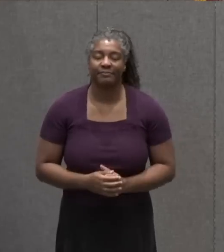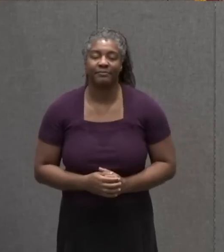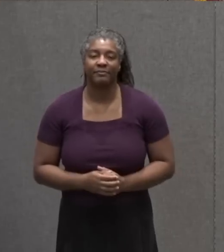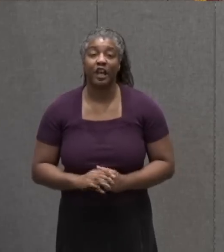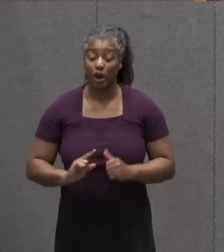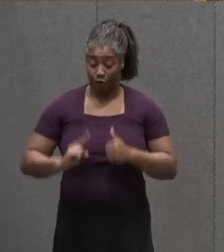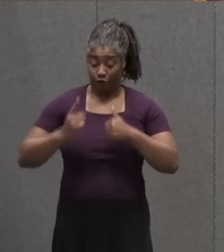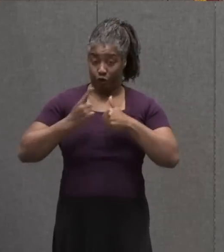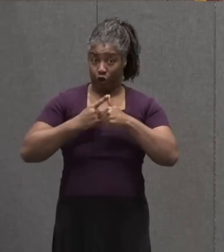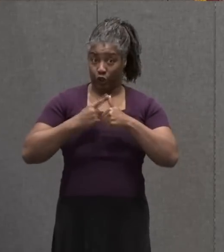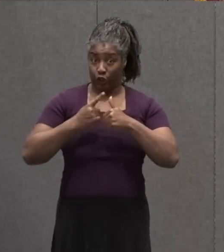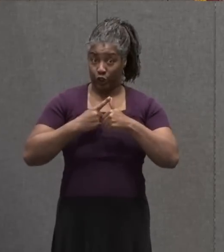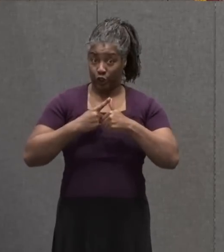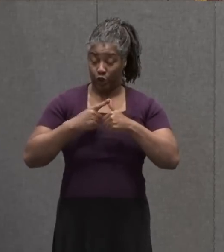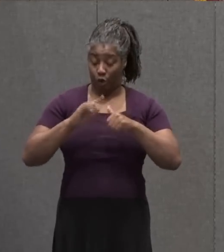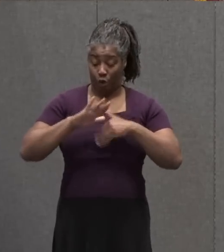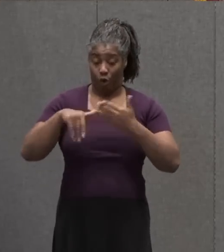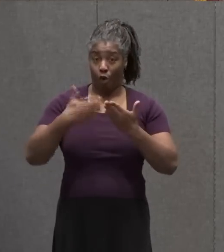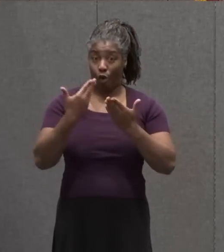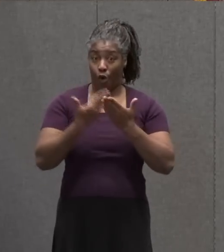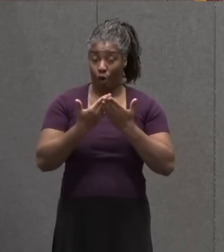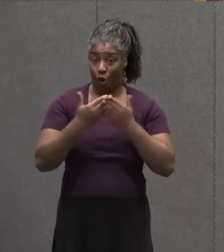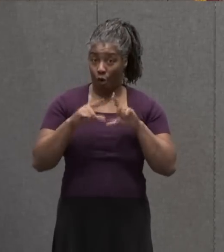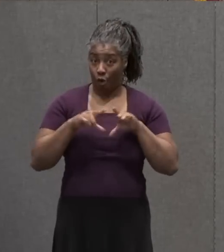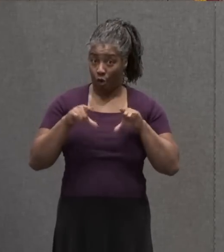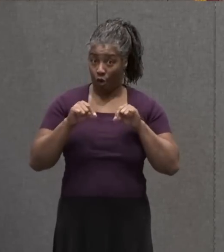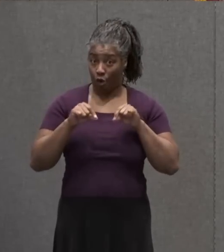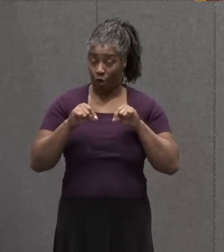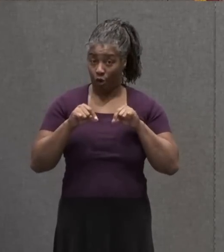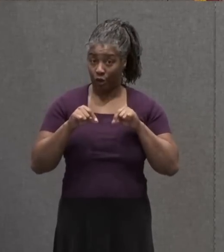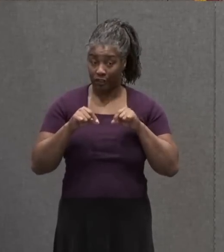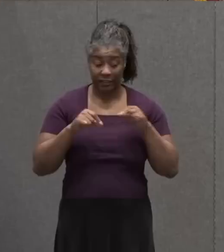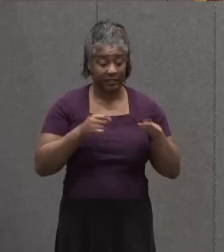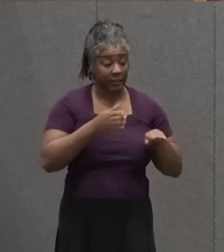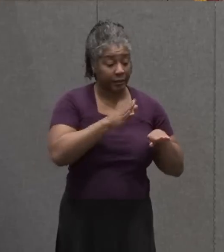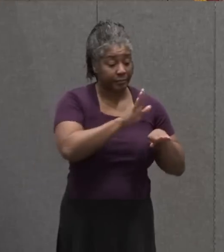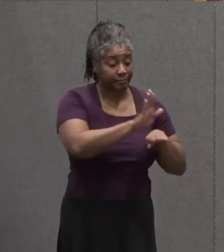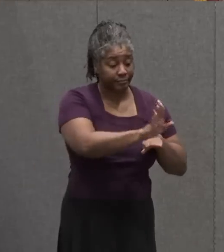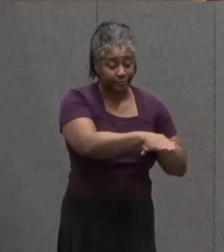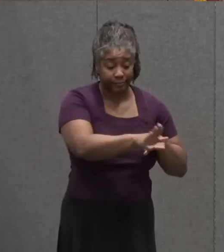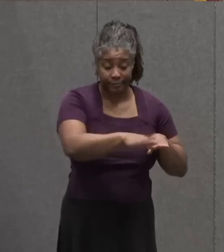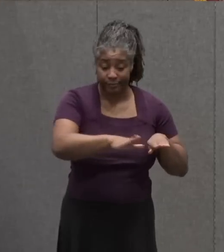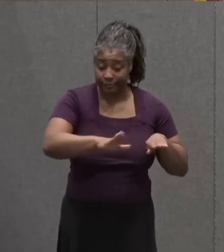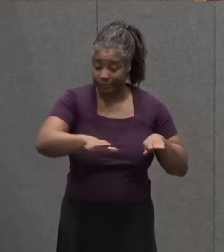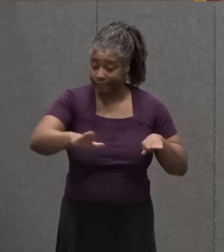remember, face down where you cannot see the pictures.